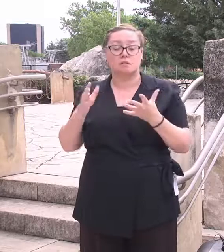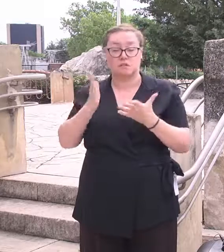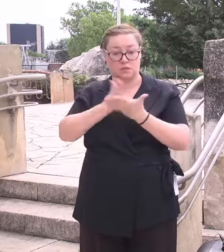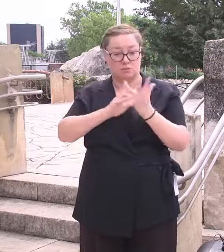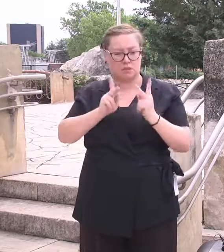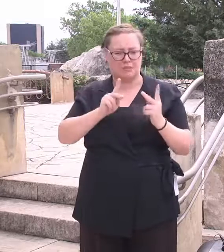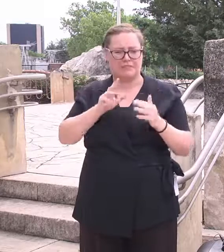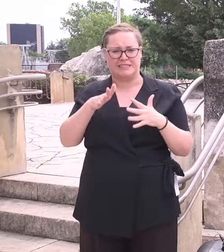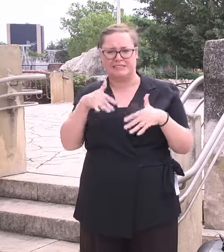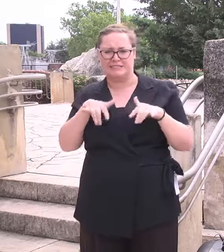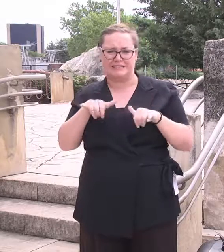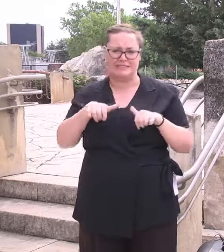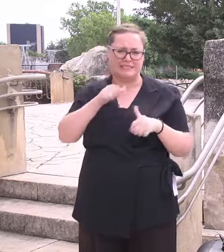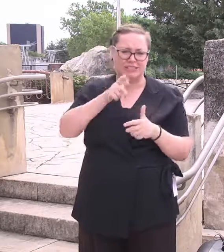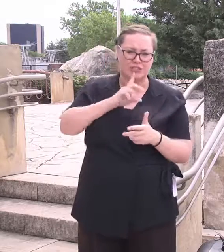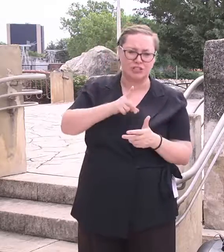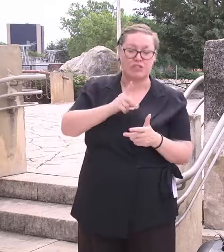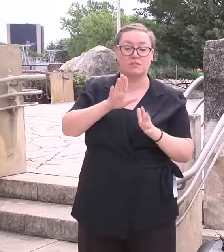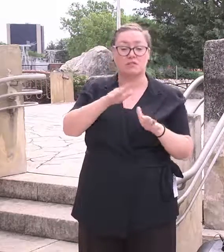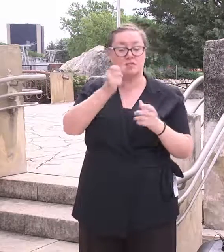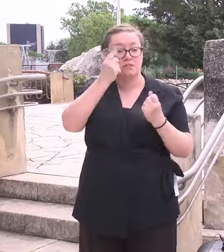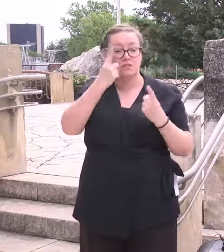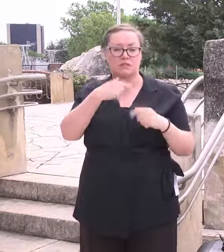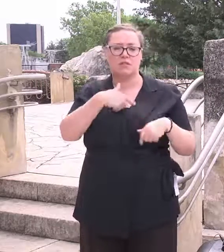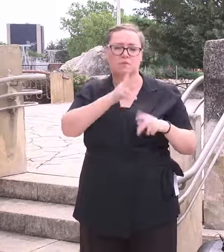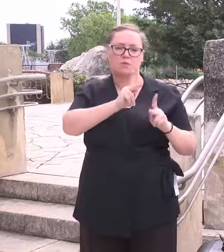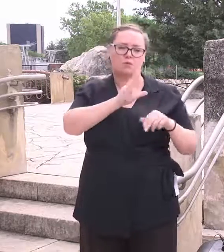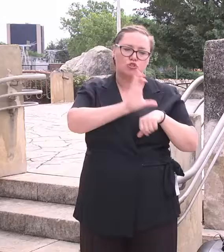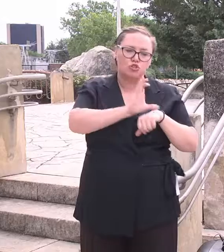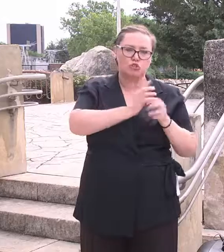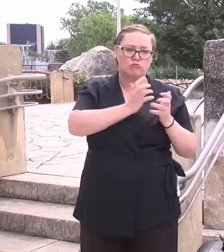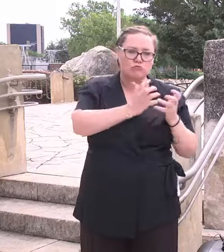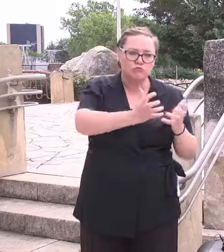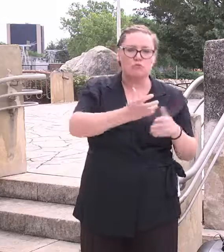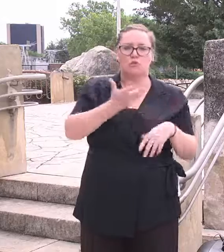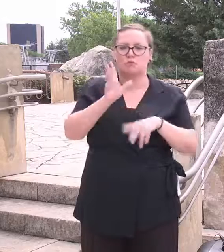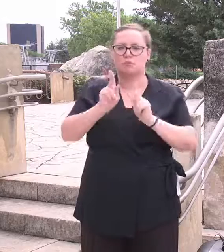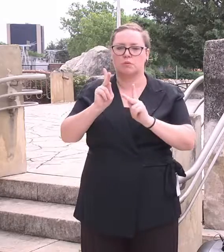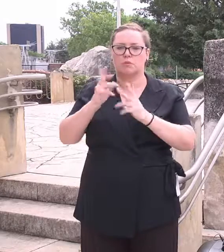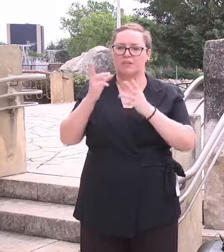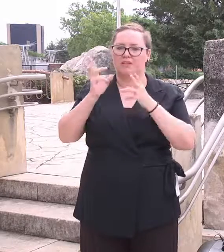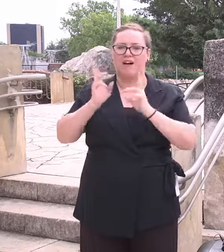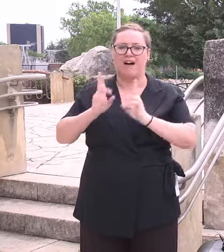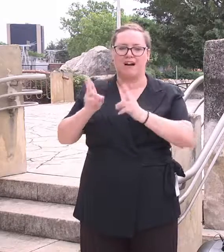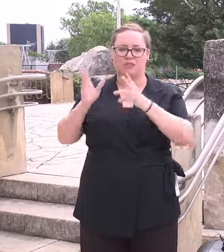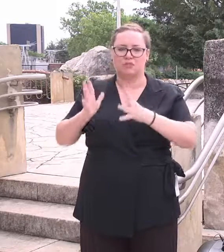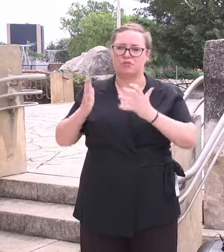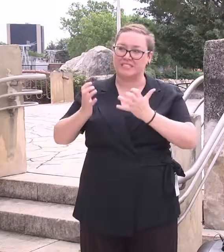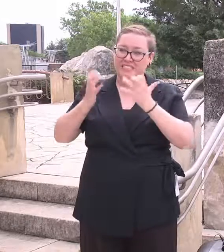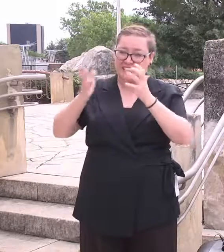times who even go to churches Huntsmen a lot of people like to go out and hunt out in the periphery it's a very very valuable adjunct to know these two things because most people